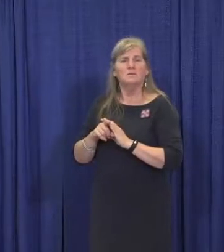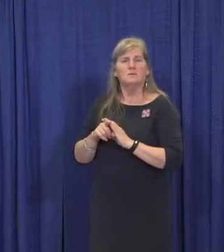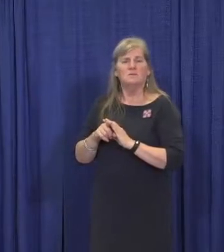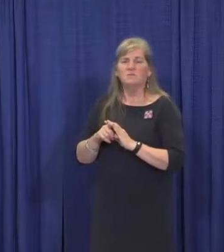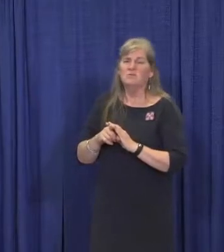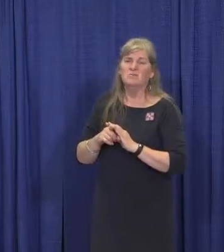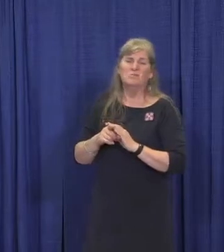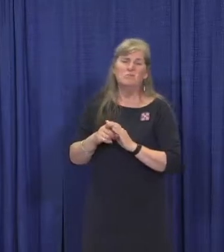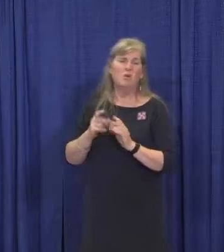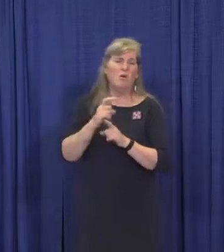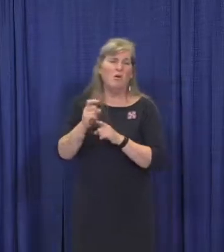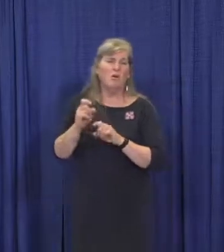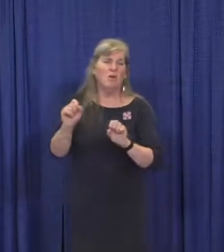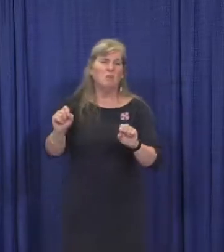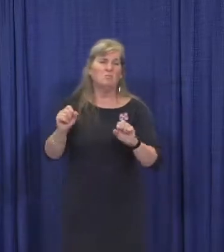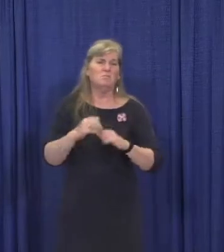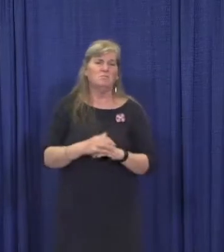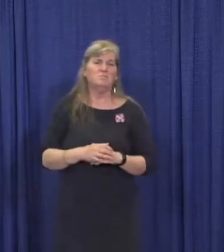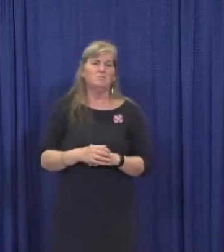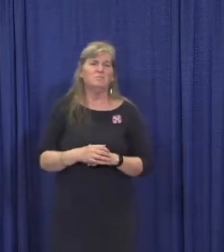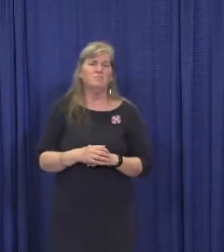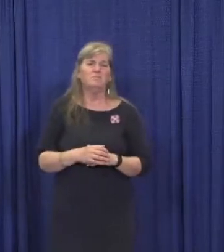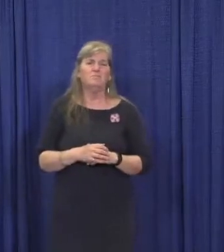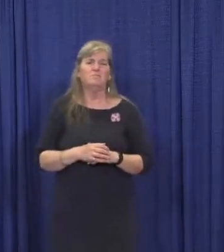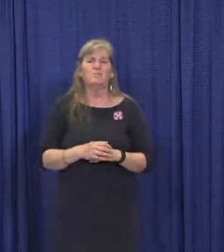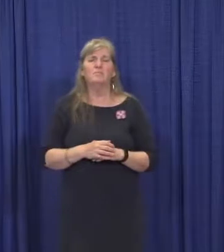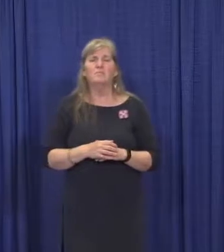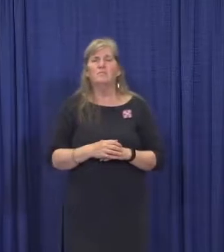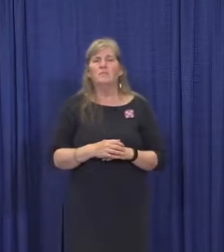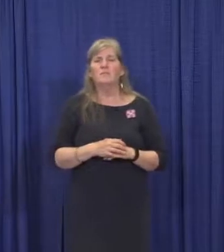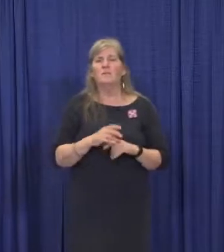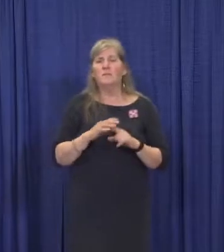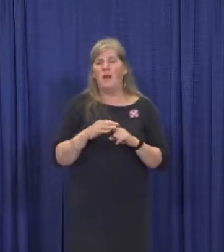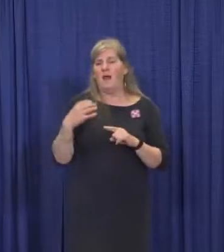and I urge folks to use that hotline.